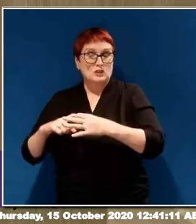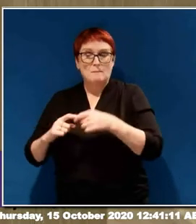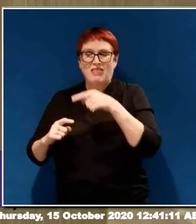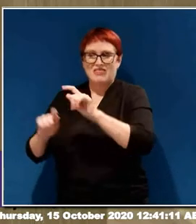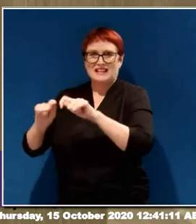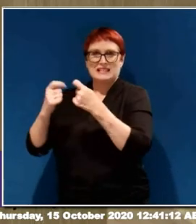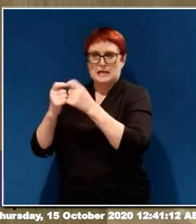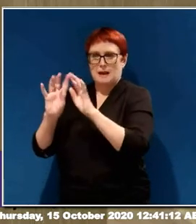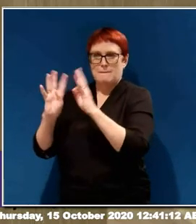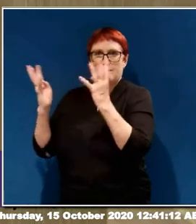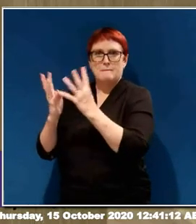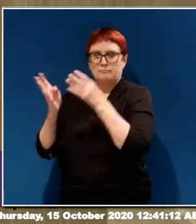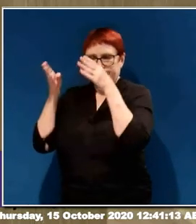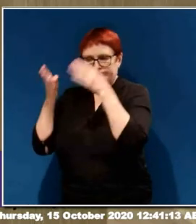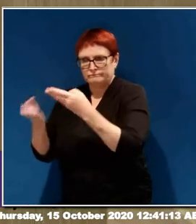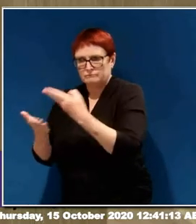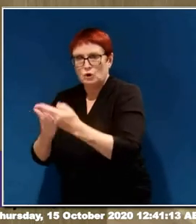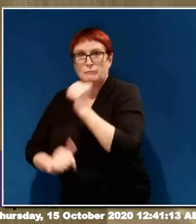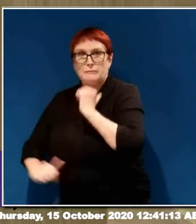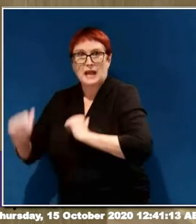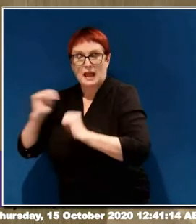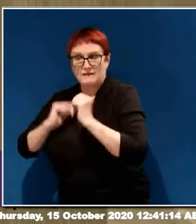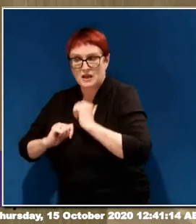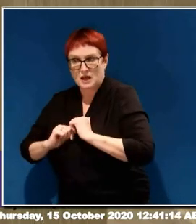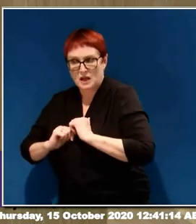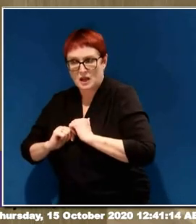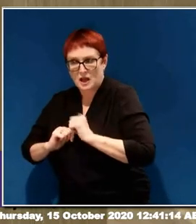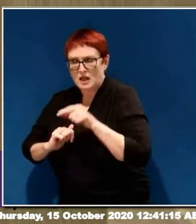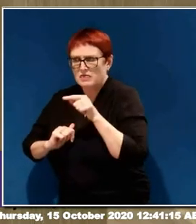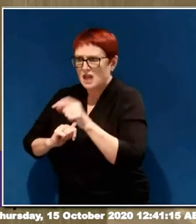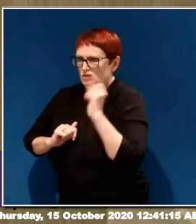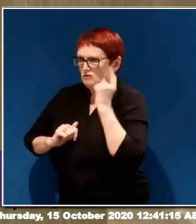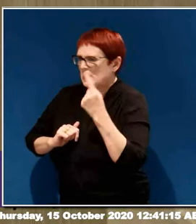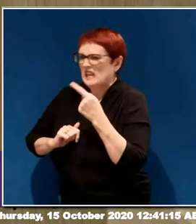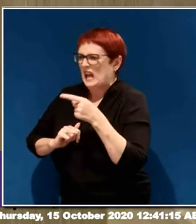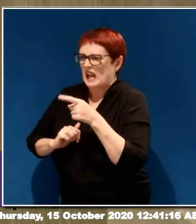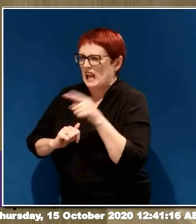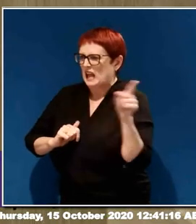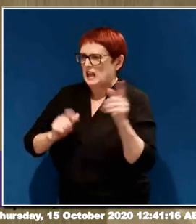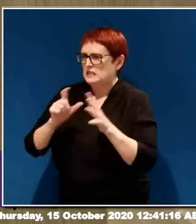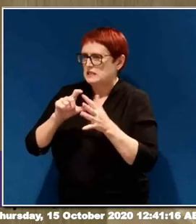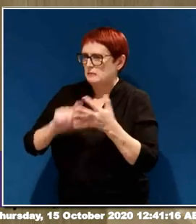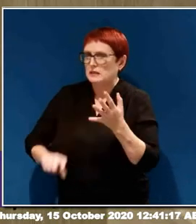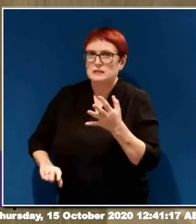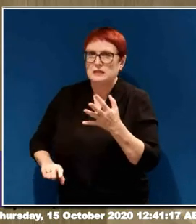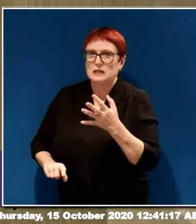If they recognise it's more to do with a disability, they will refer back to the